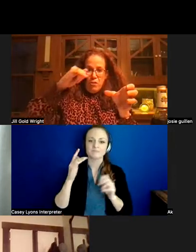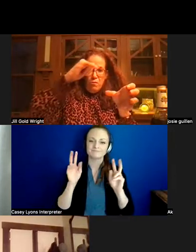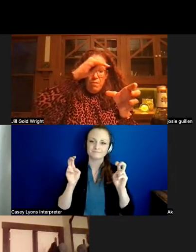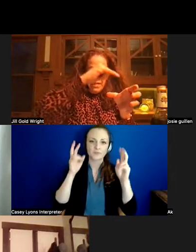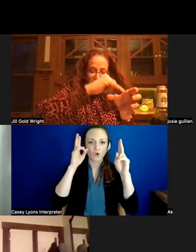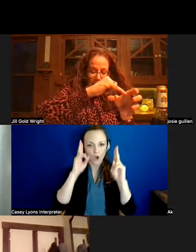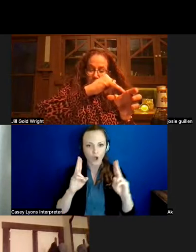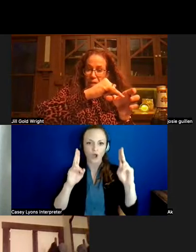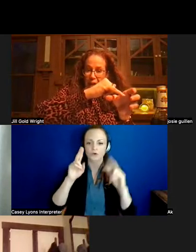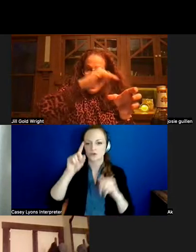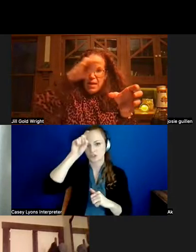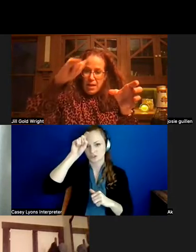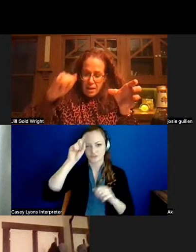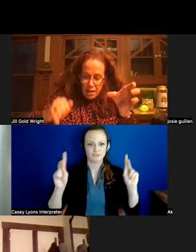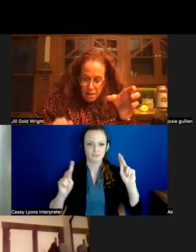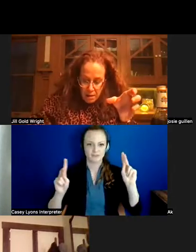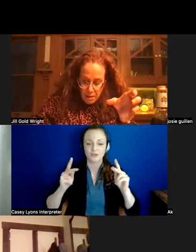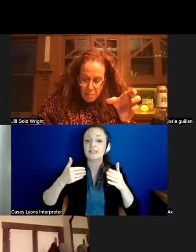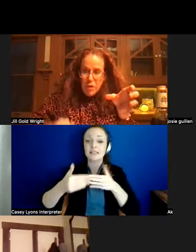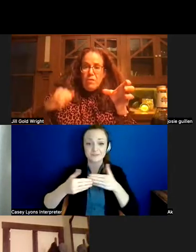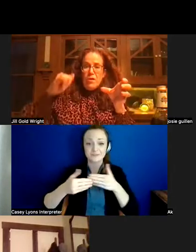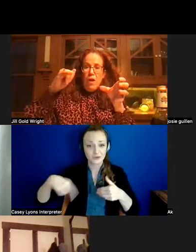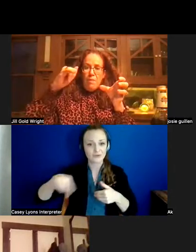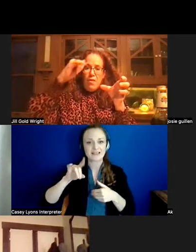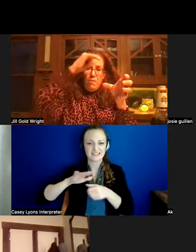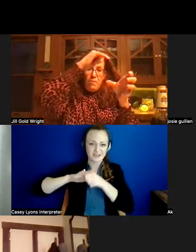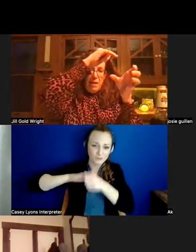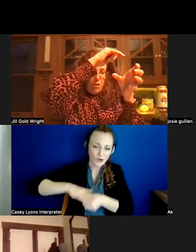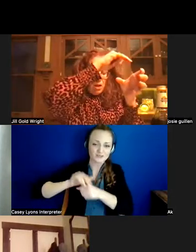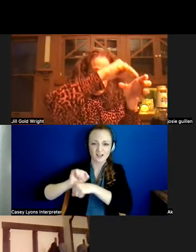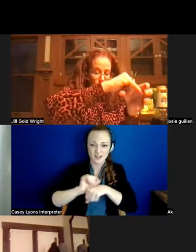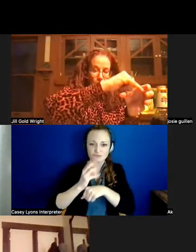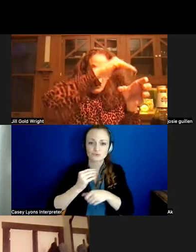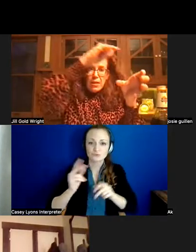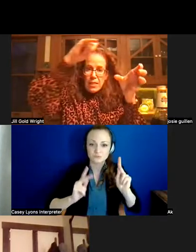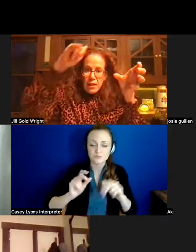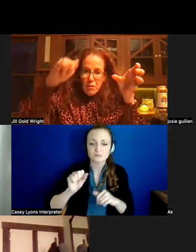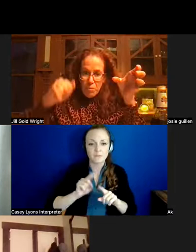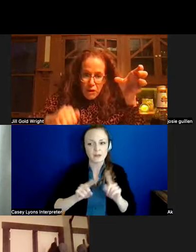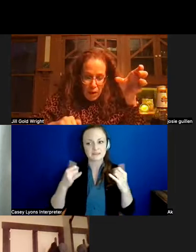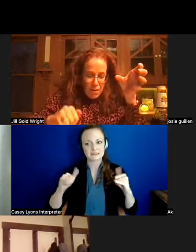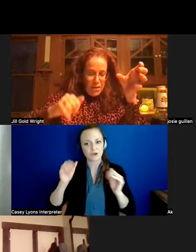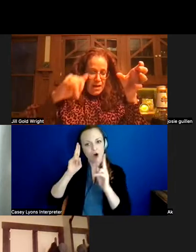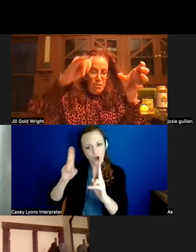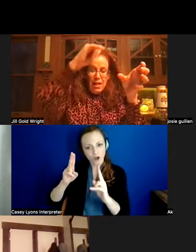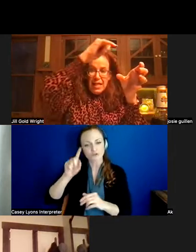do. we would say Blood put a drop on the table, frogs, but a drop on the table.